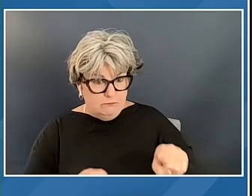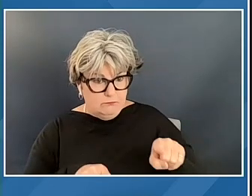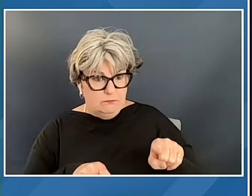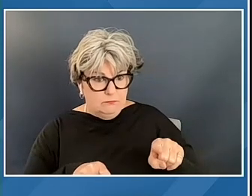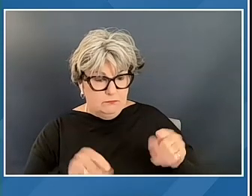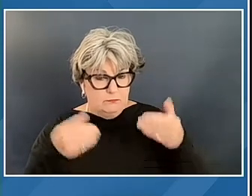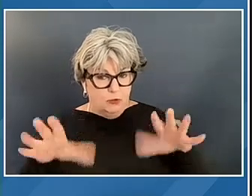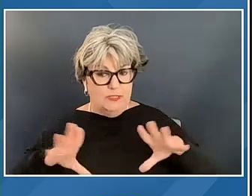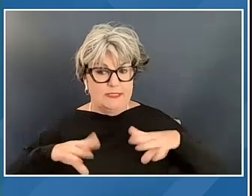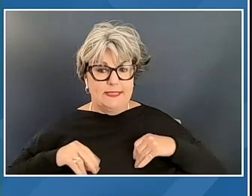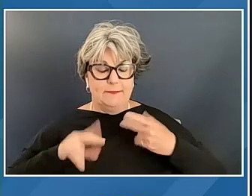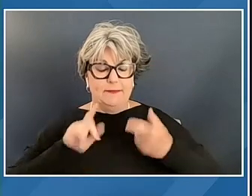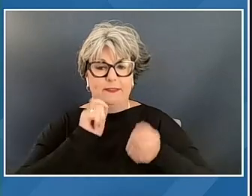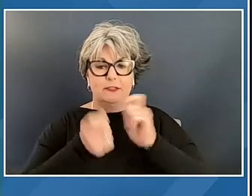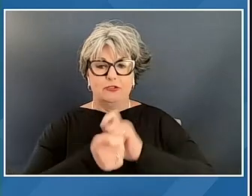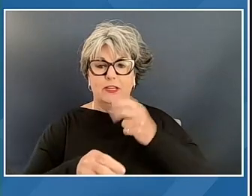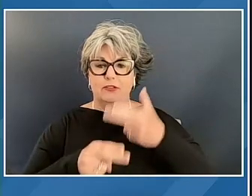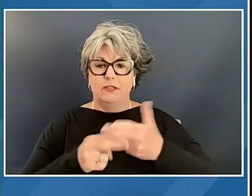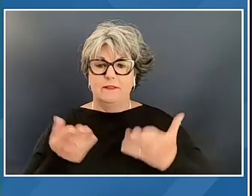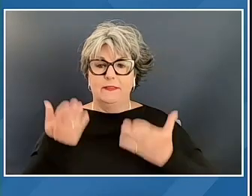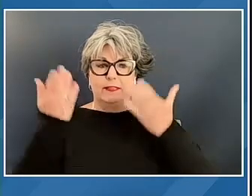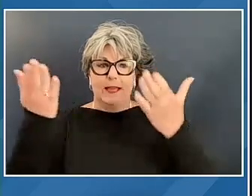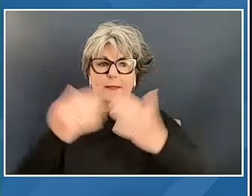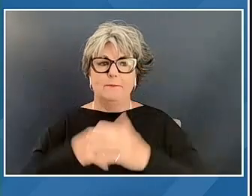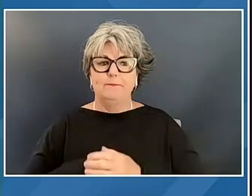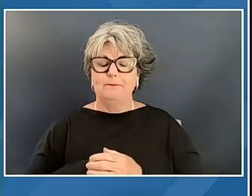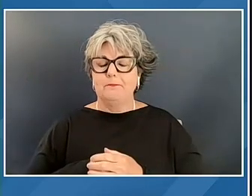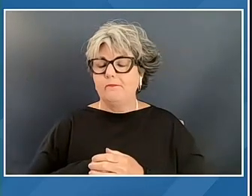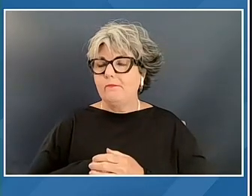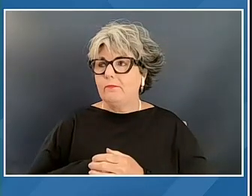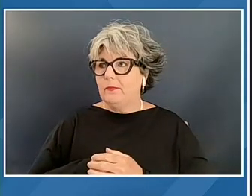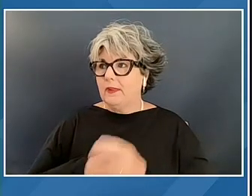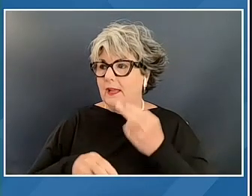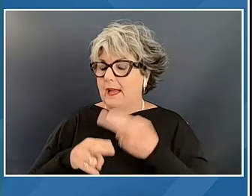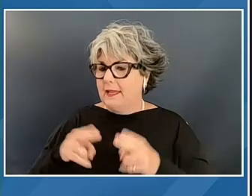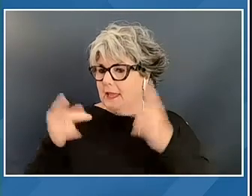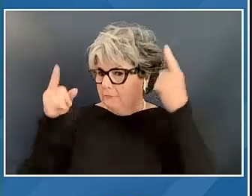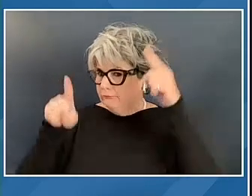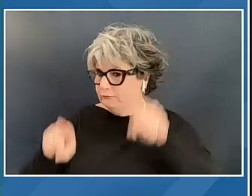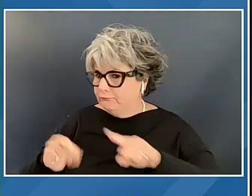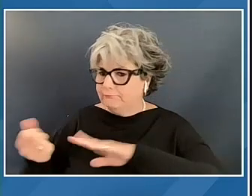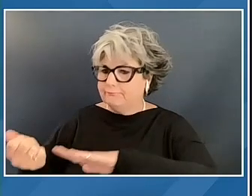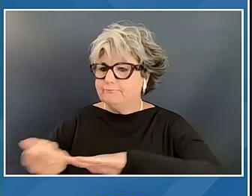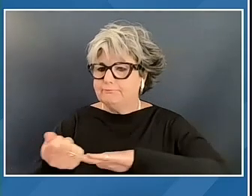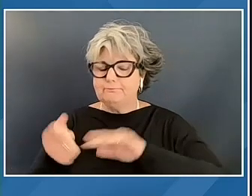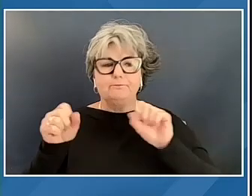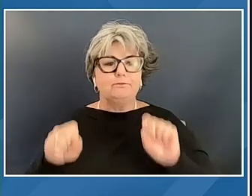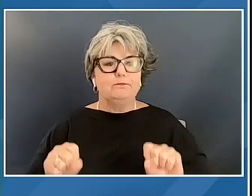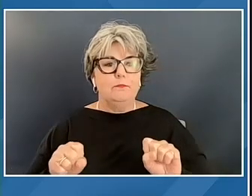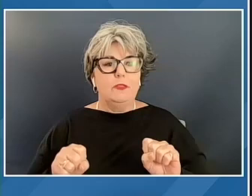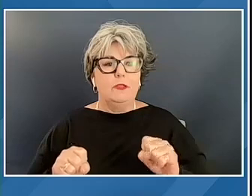change? We can take a quick consensus check. We have one hand up, Sarah Butts.